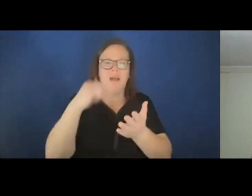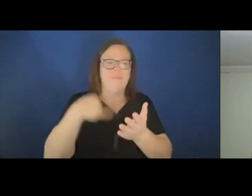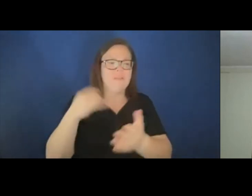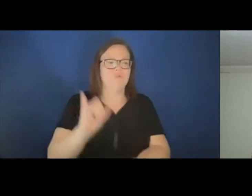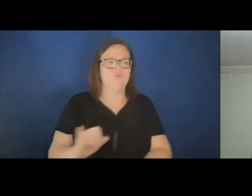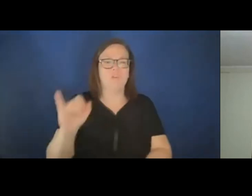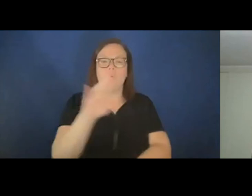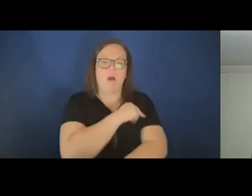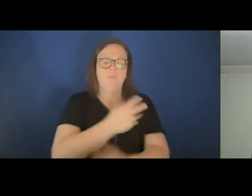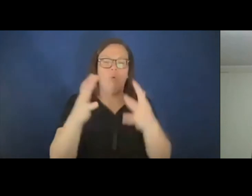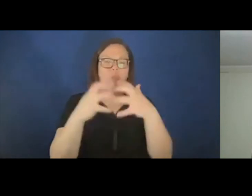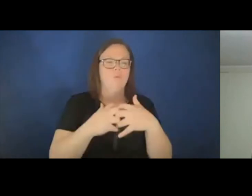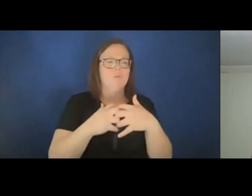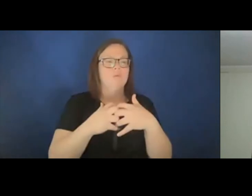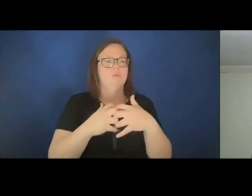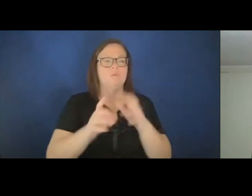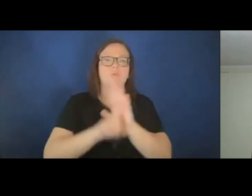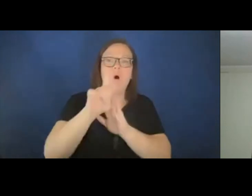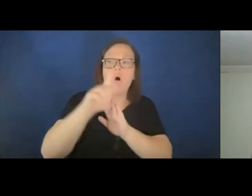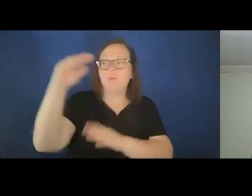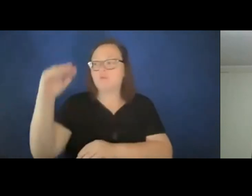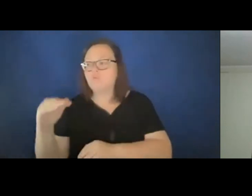Tall, short big and small